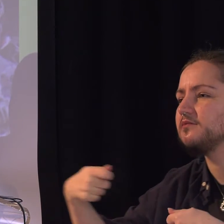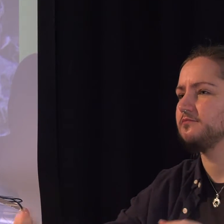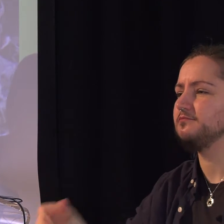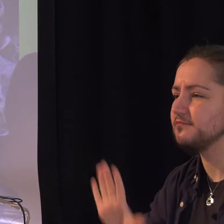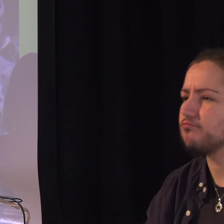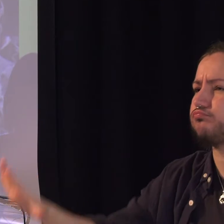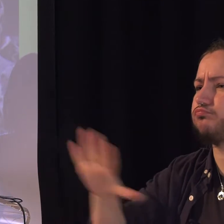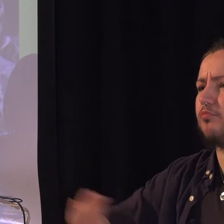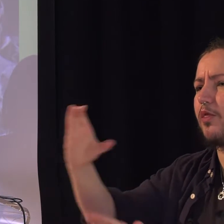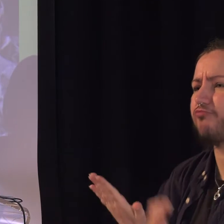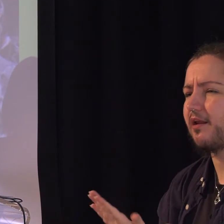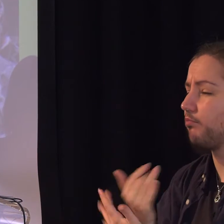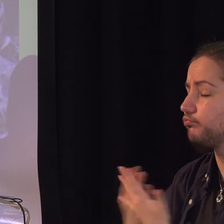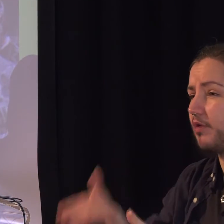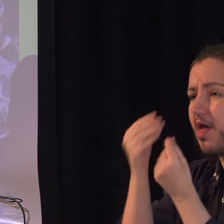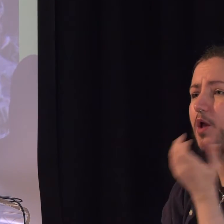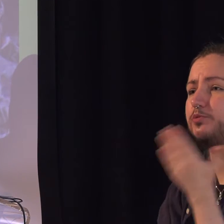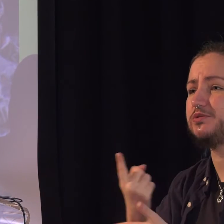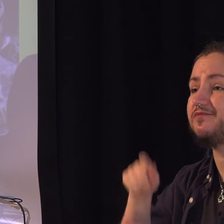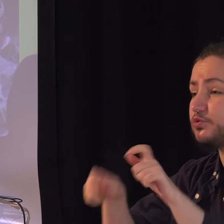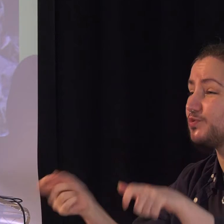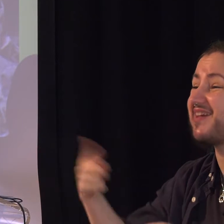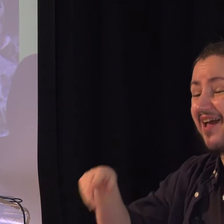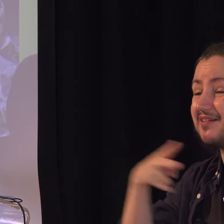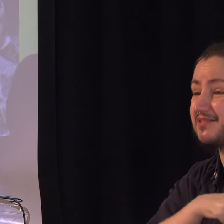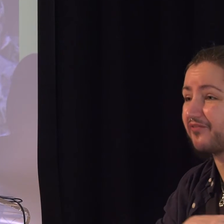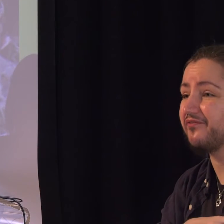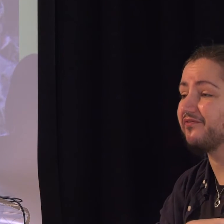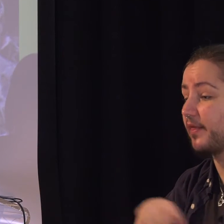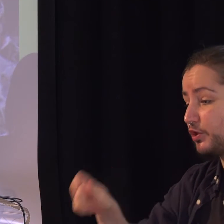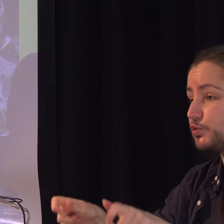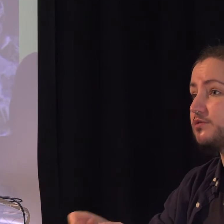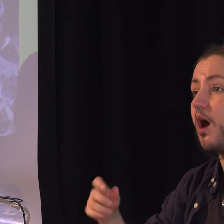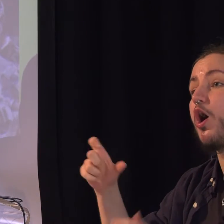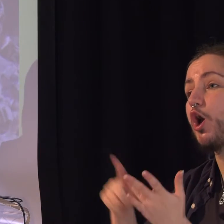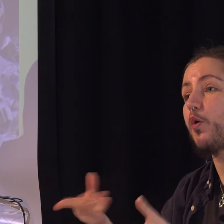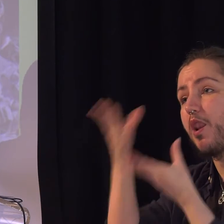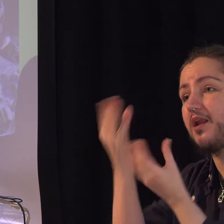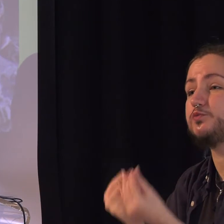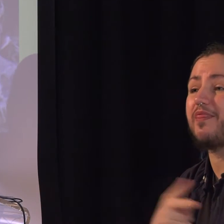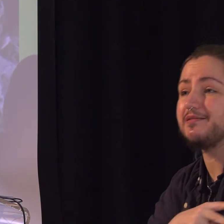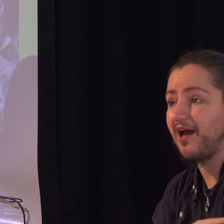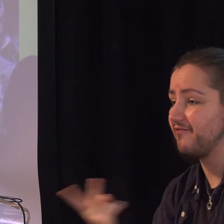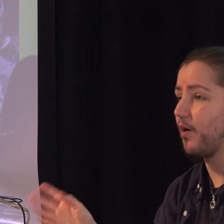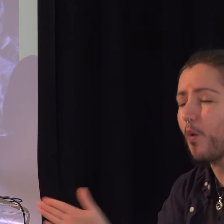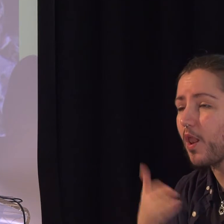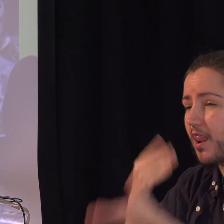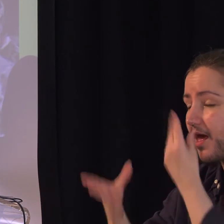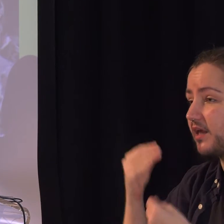with many learning opportunities for pupils and staff. The students became co-learners with the staff. Lessons weren't planned in advance.